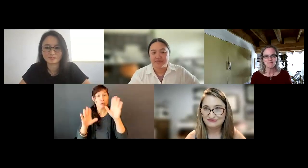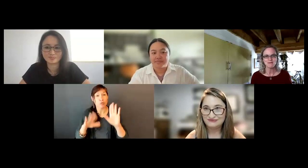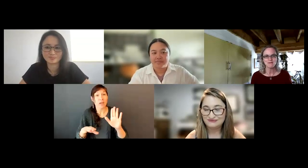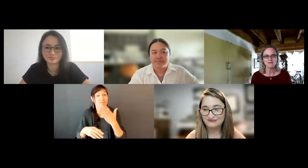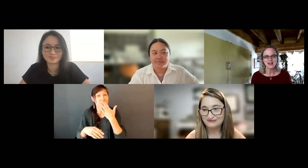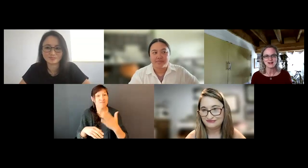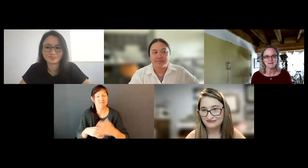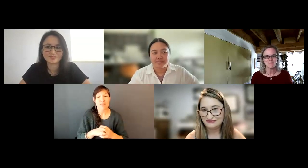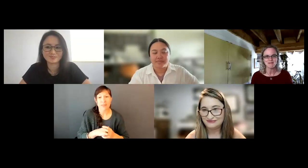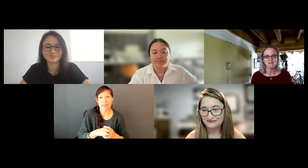That's great. Thank you.